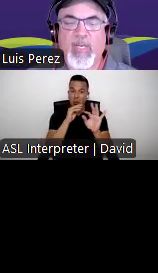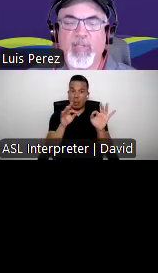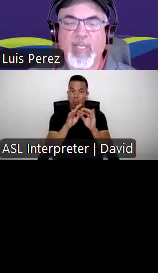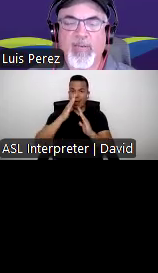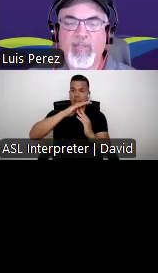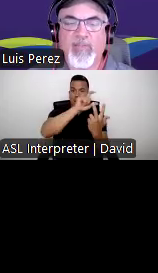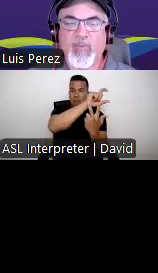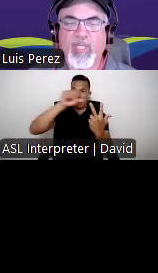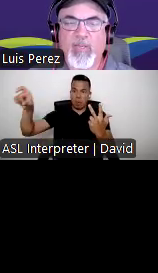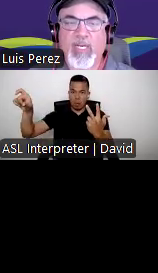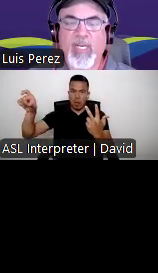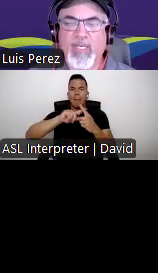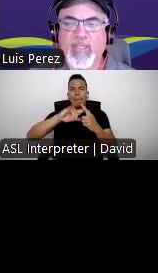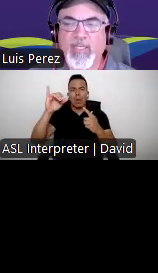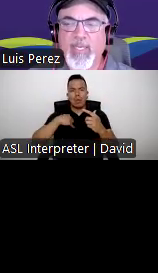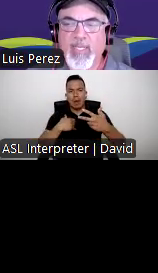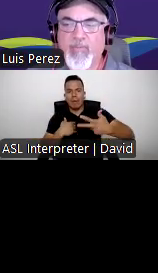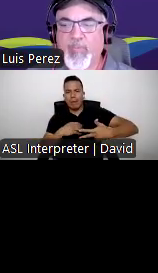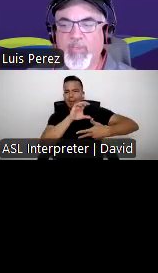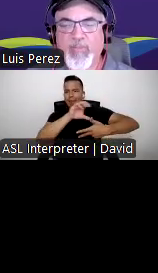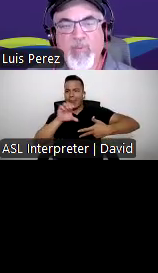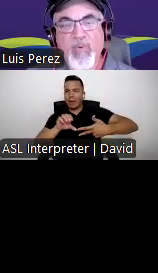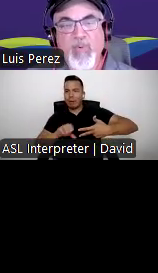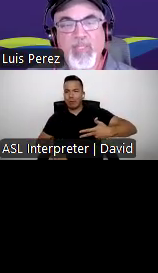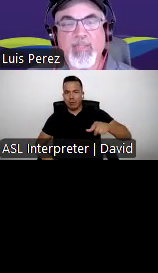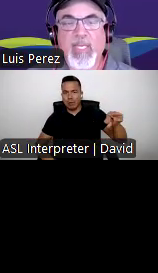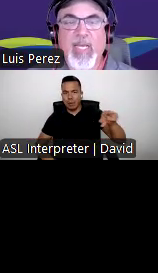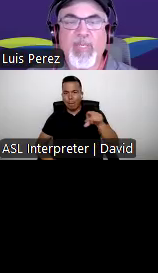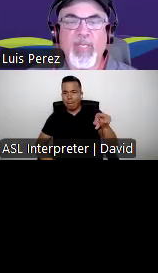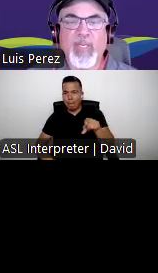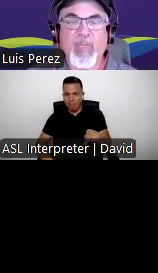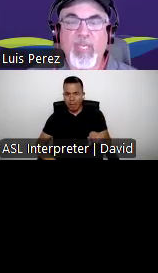have the layers of the UDL Guidelines that represent what we want to see happen within